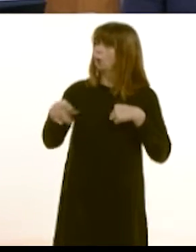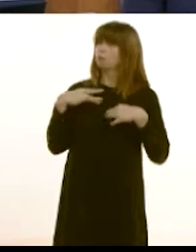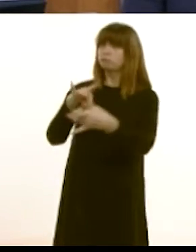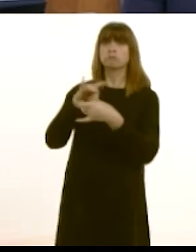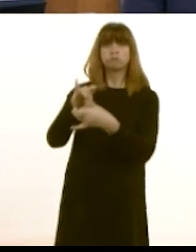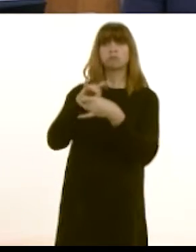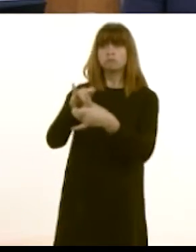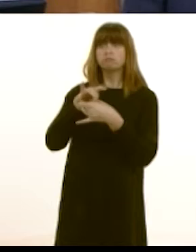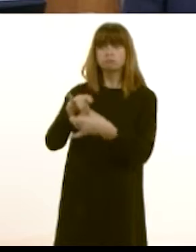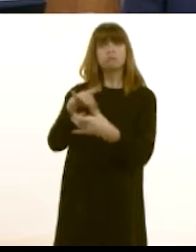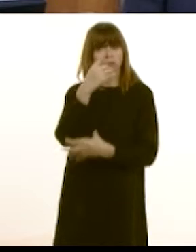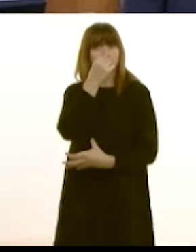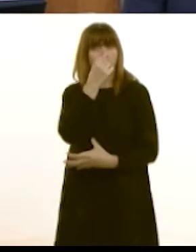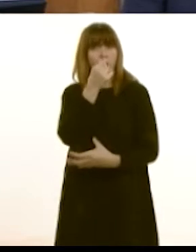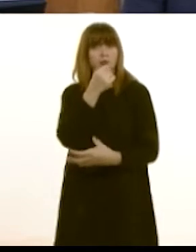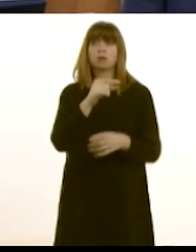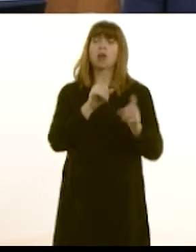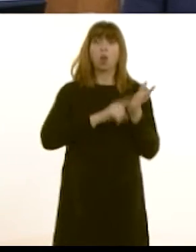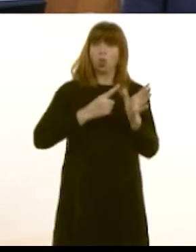to federate schools, as well as schools themselves.